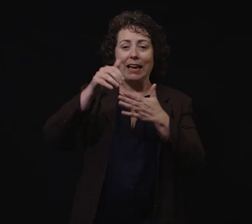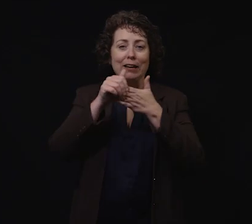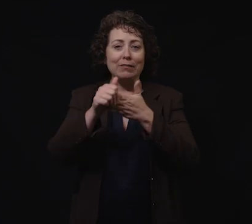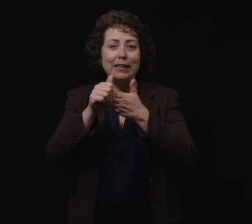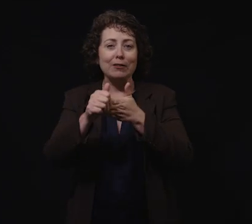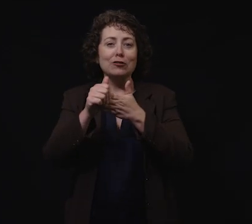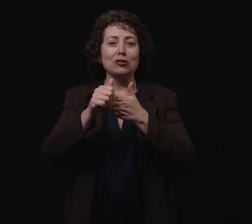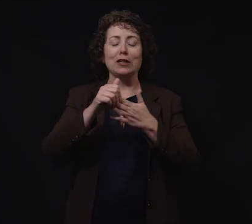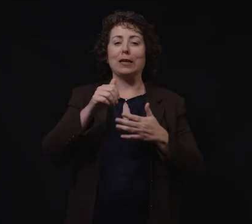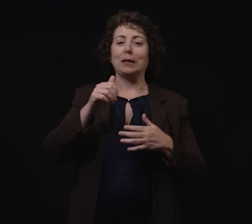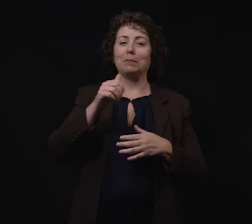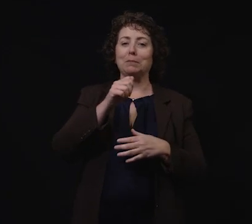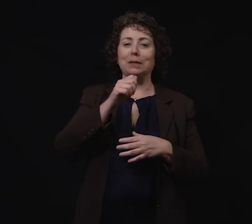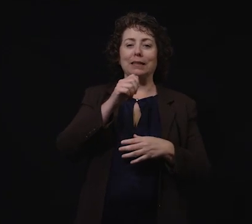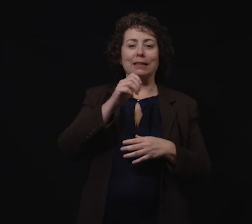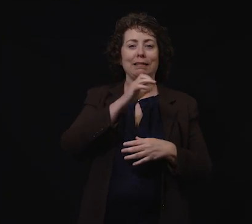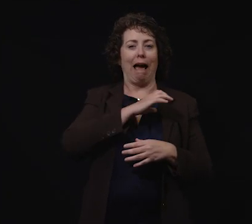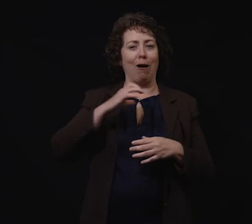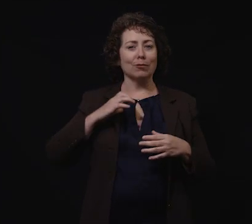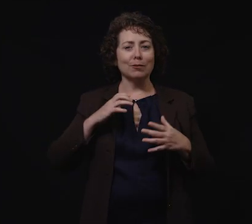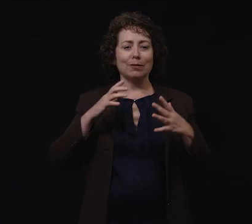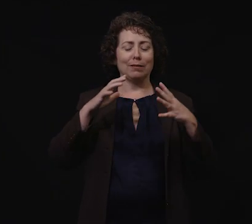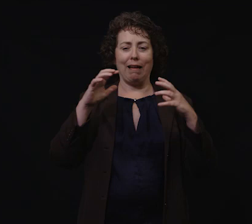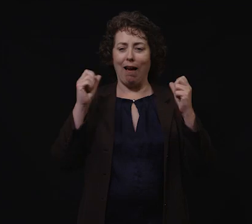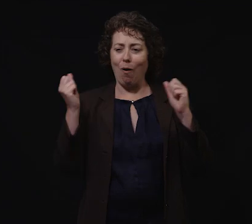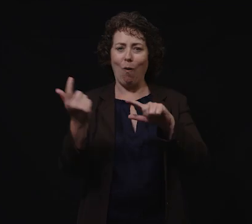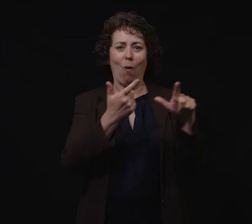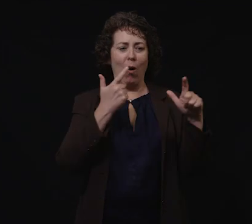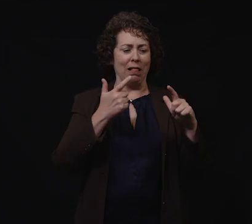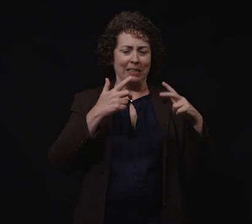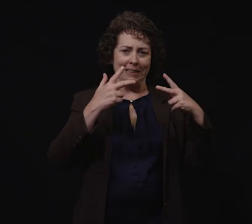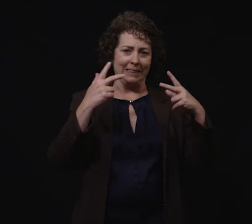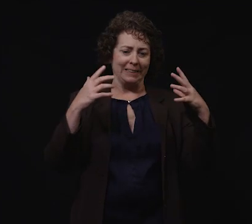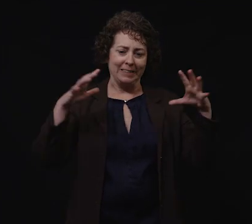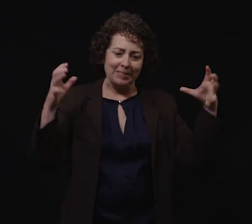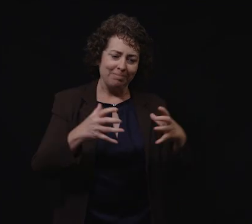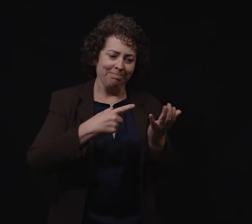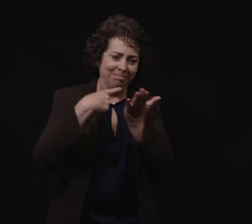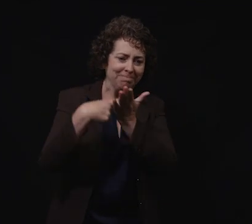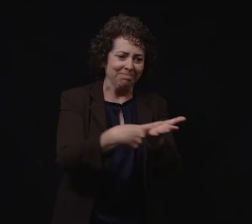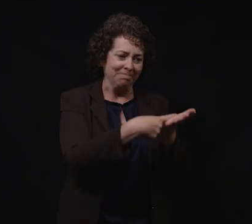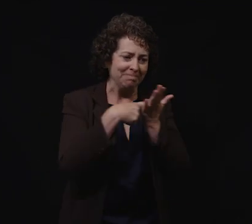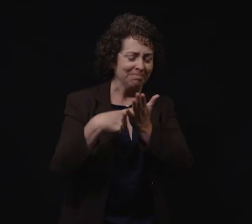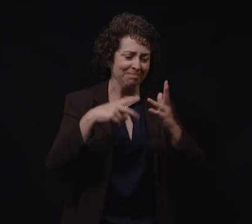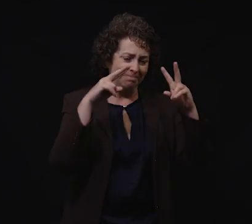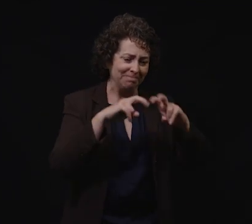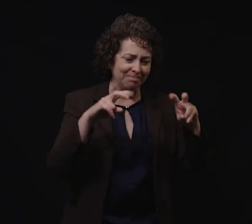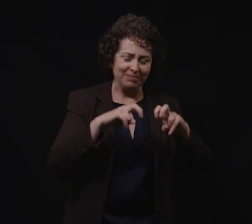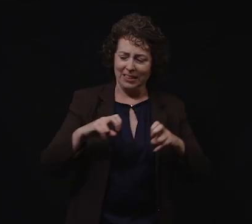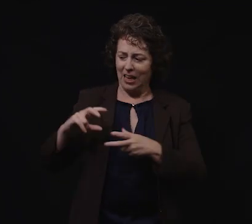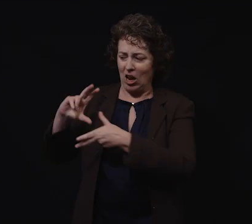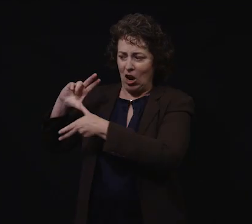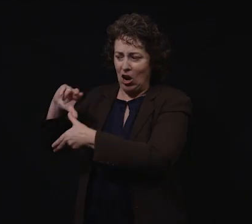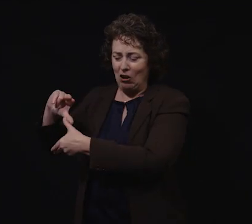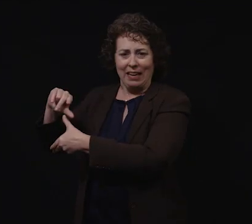Actively engaged in figuring out how we're going to dissect the threat and then how we are going to be able to provide